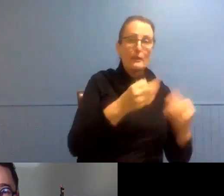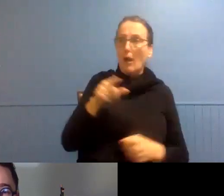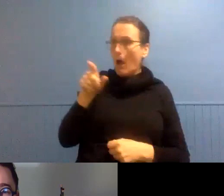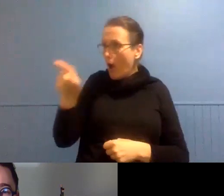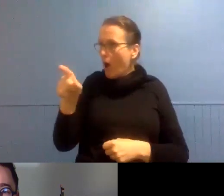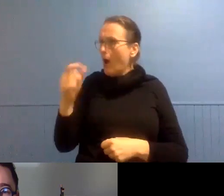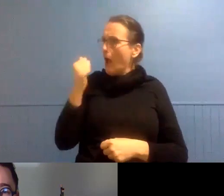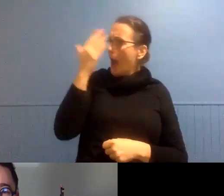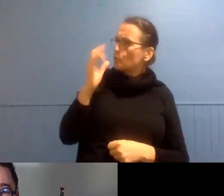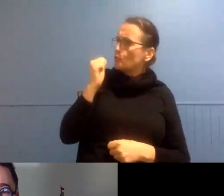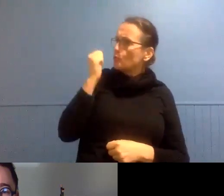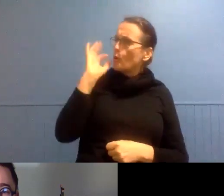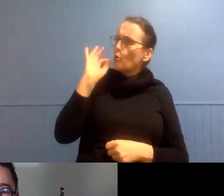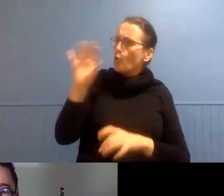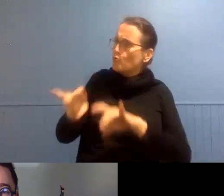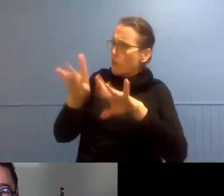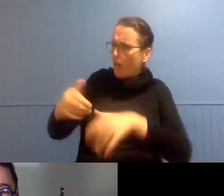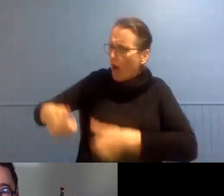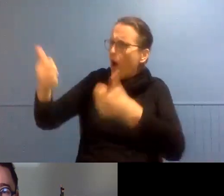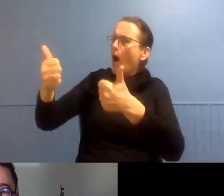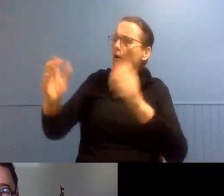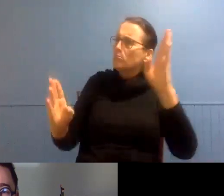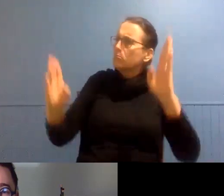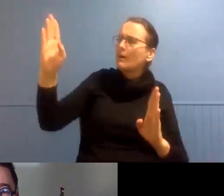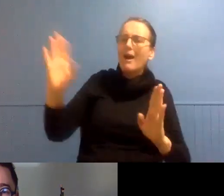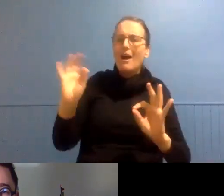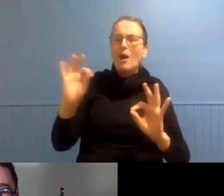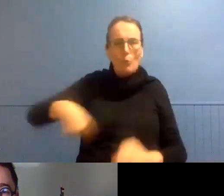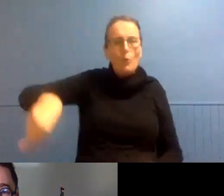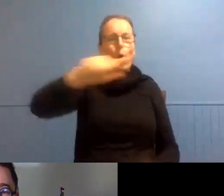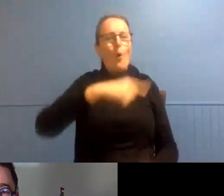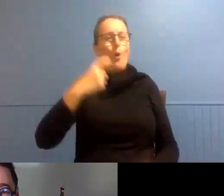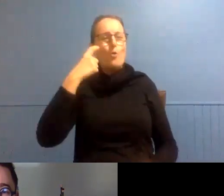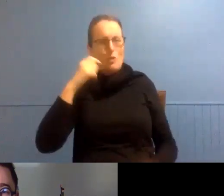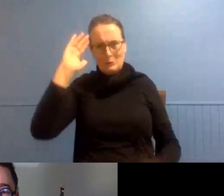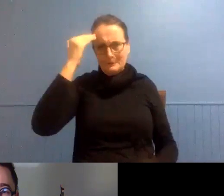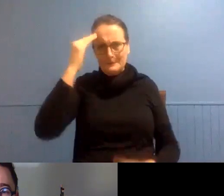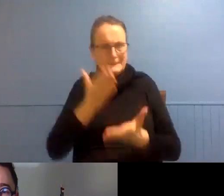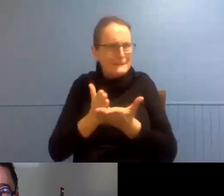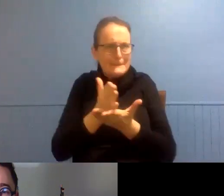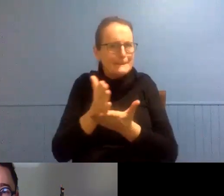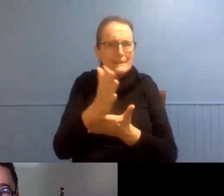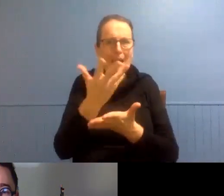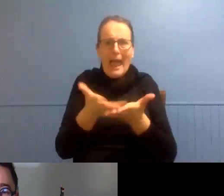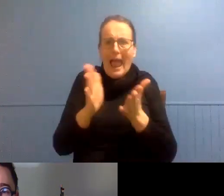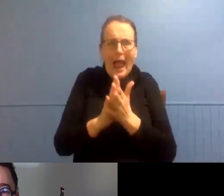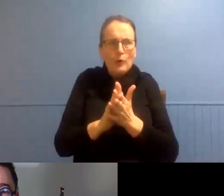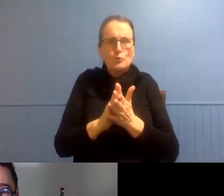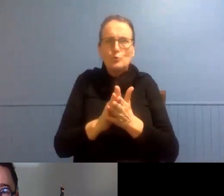We are all figuring out how to be modern people and carry our cultural memory.